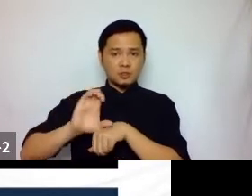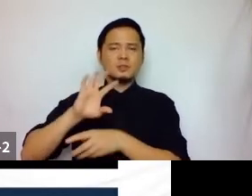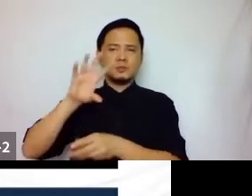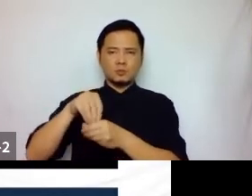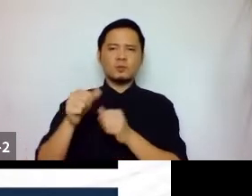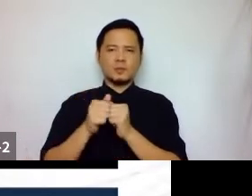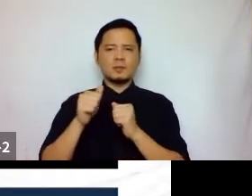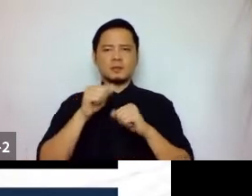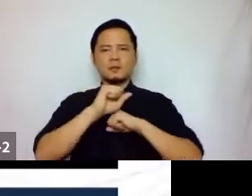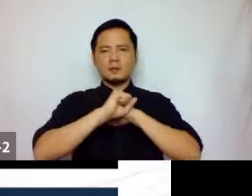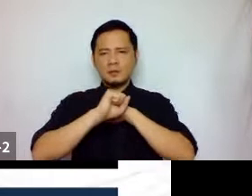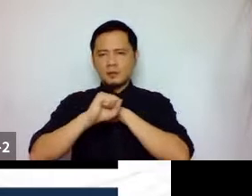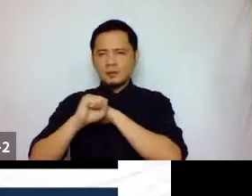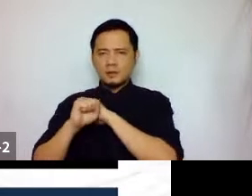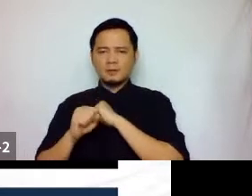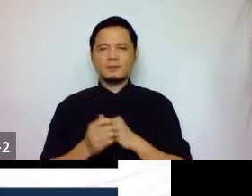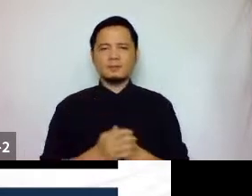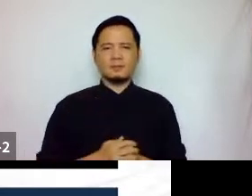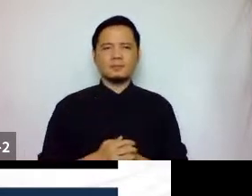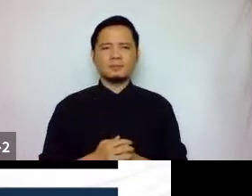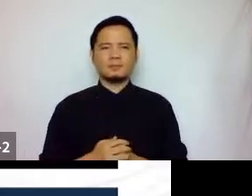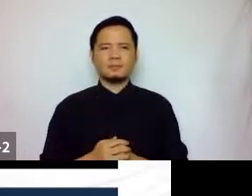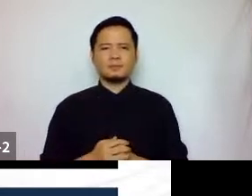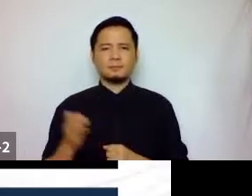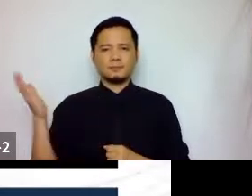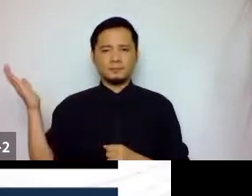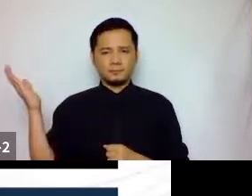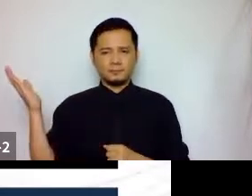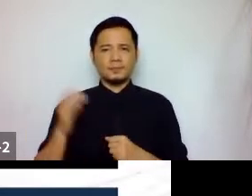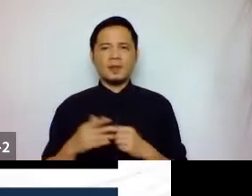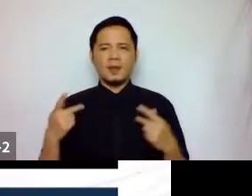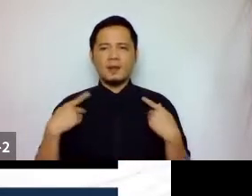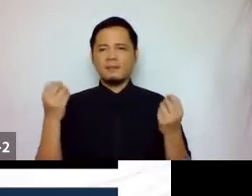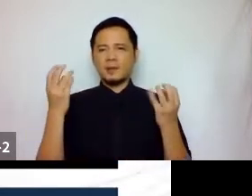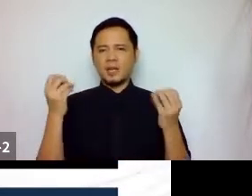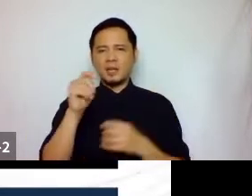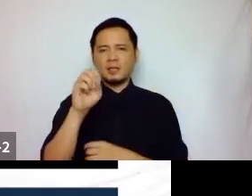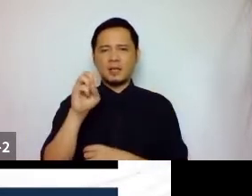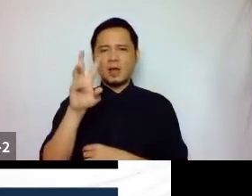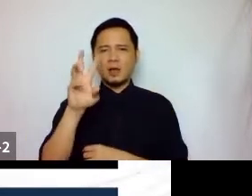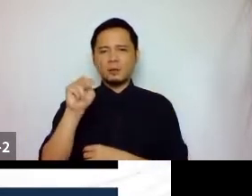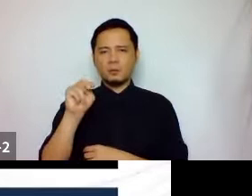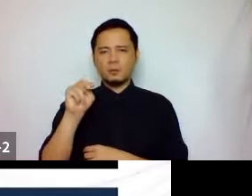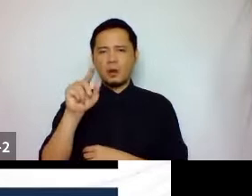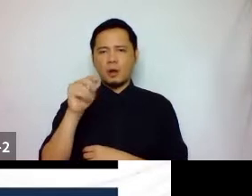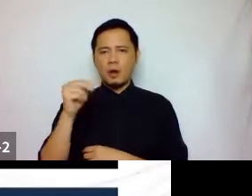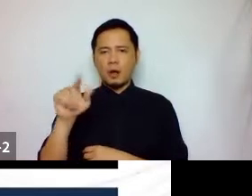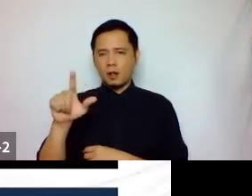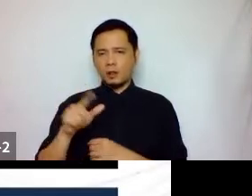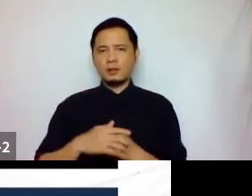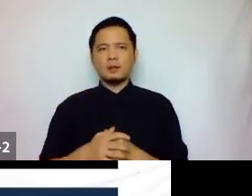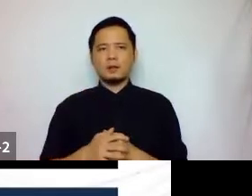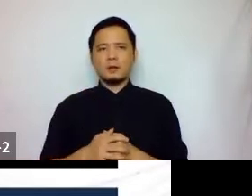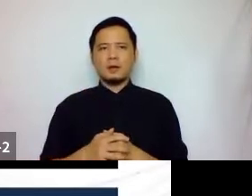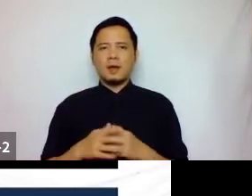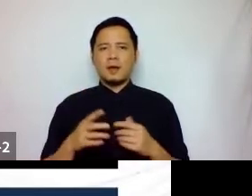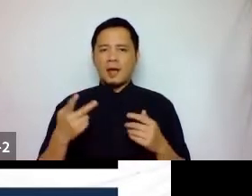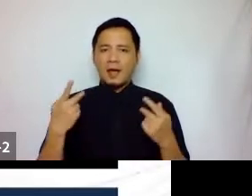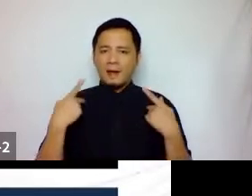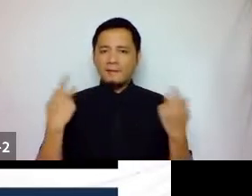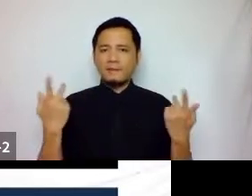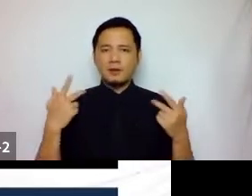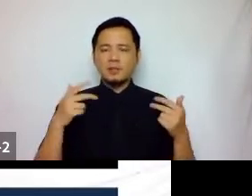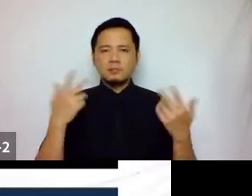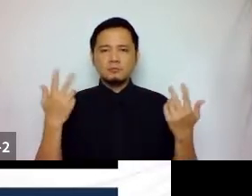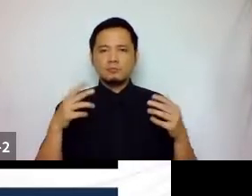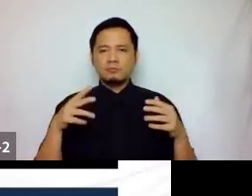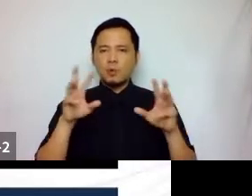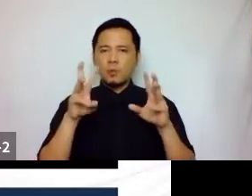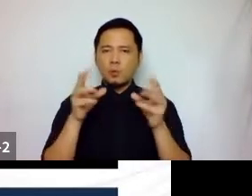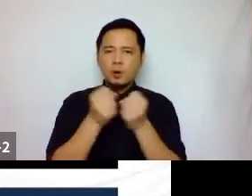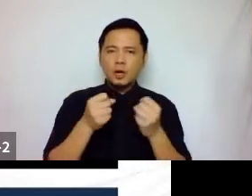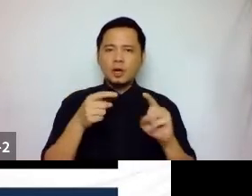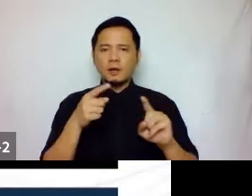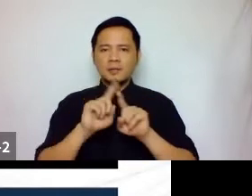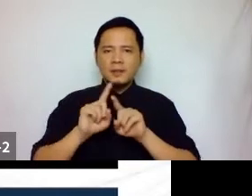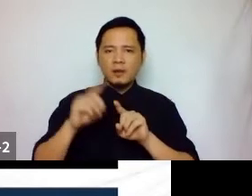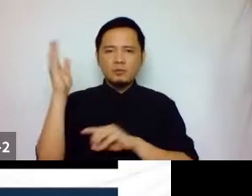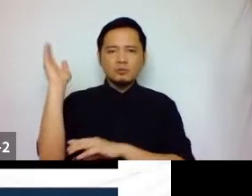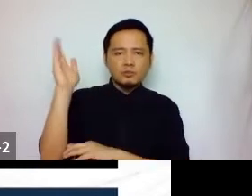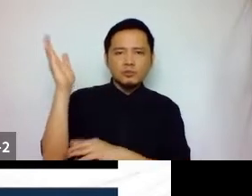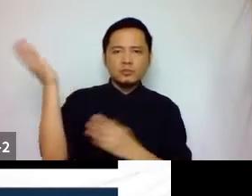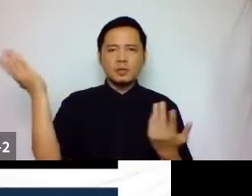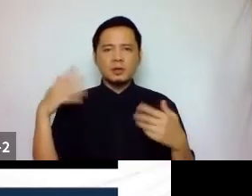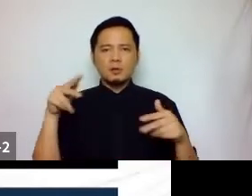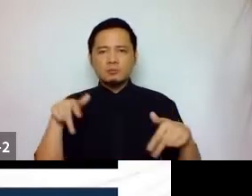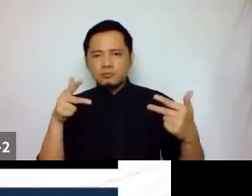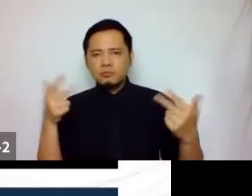We also conducted numerous town halls and we really went one by one to the segments that need to be prioritized for the vaccination.